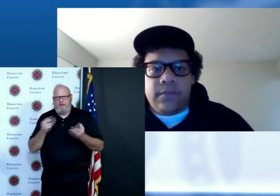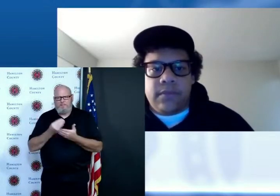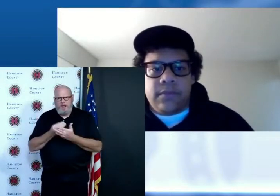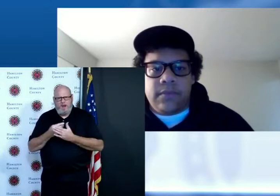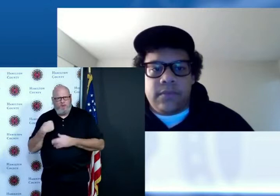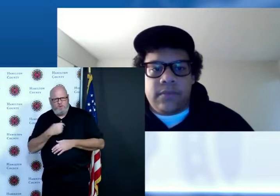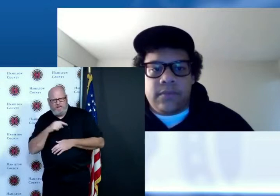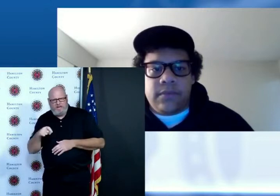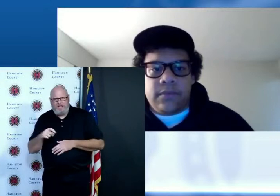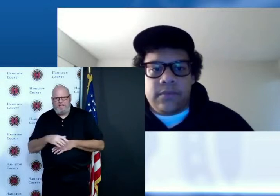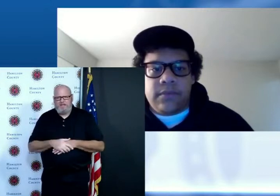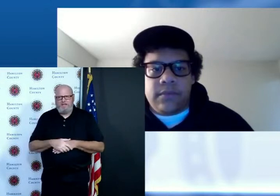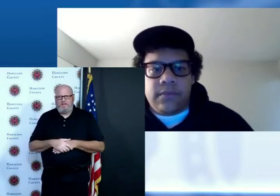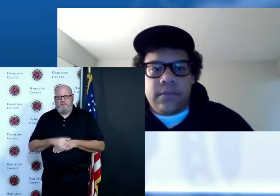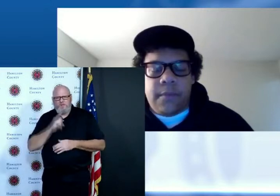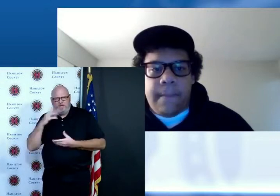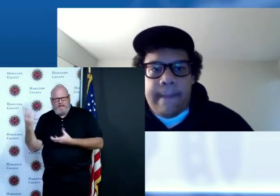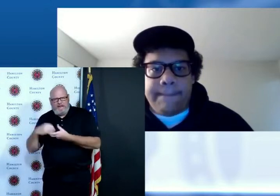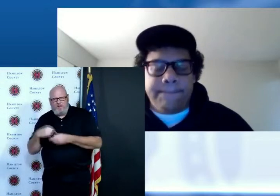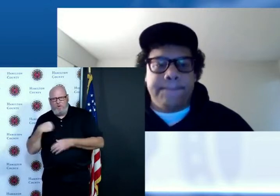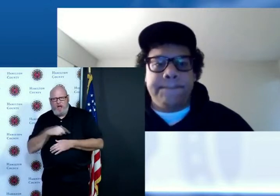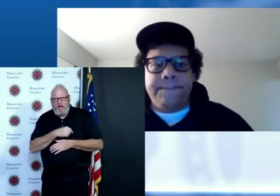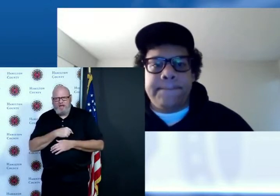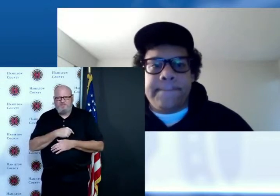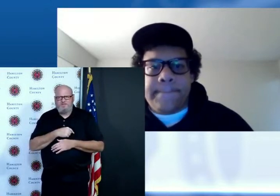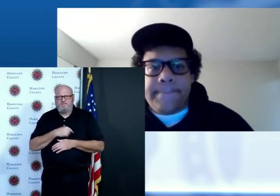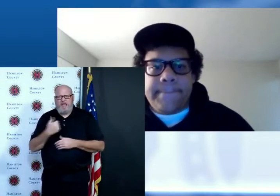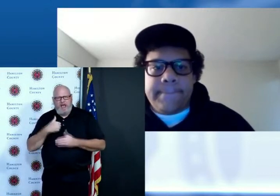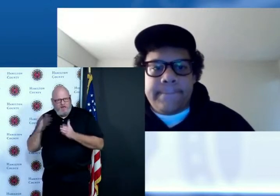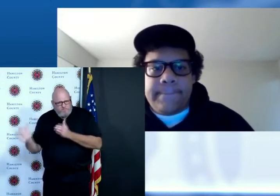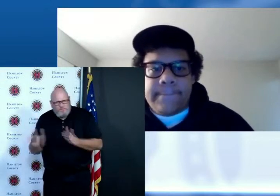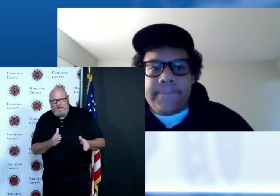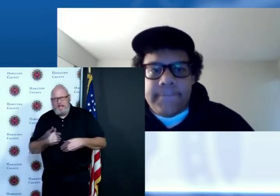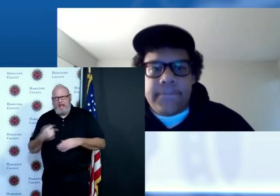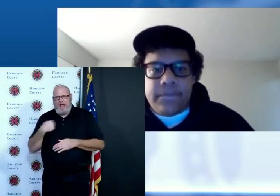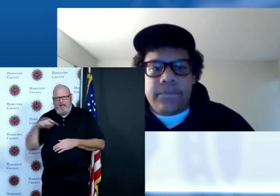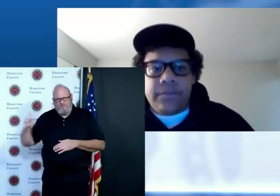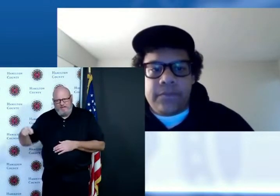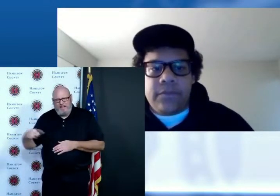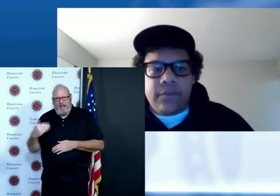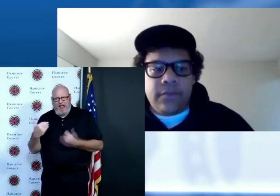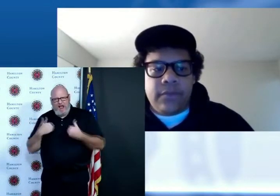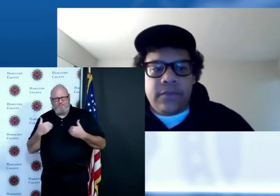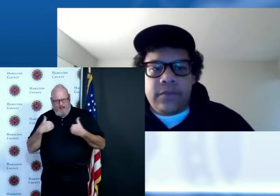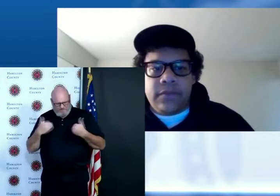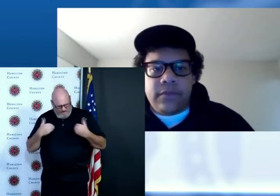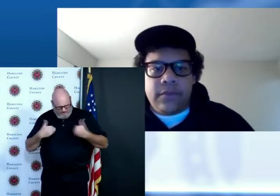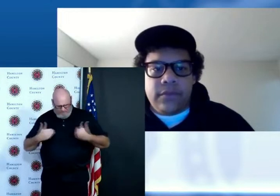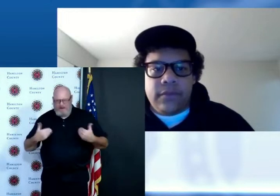we we have a plan we have needs and that is what our job is and that's what the Economic